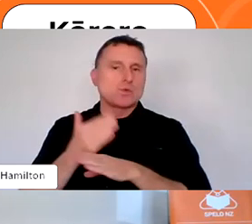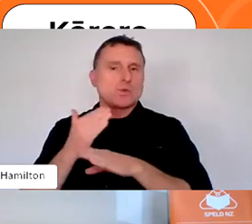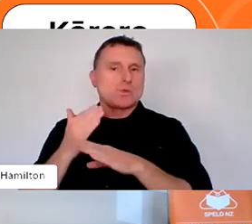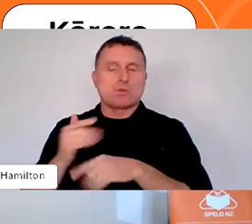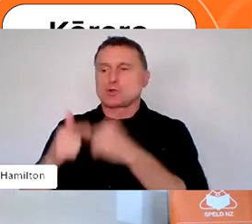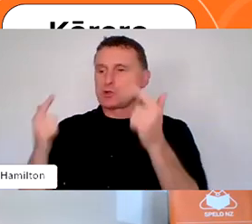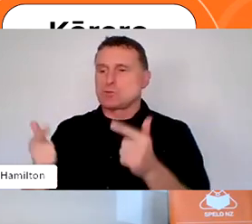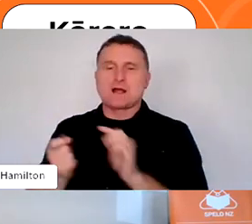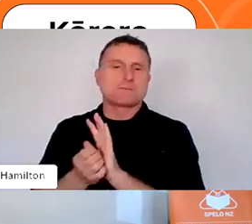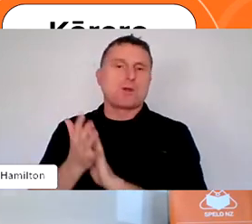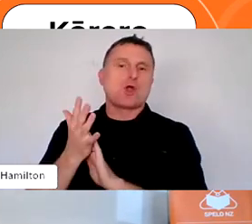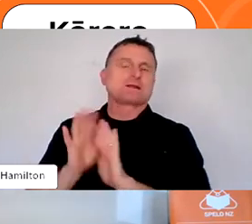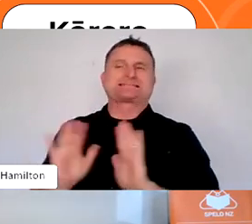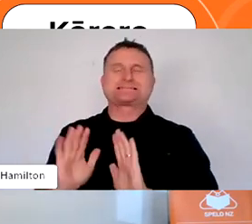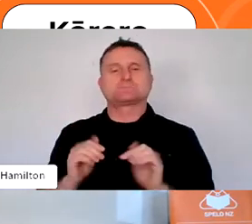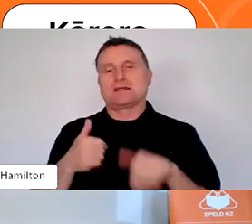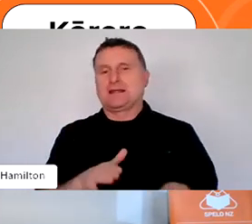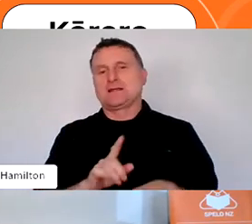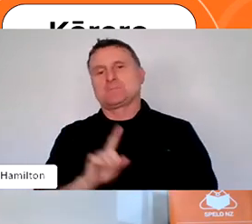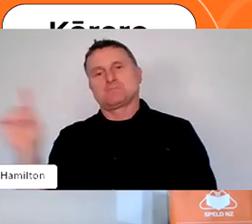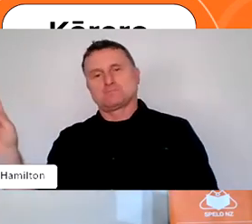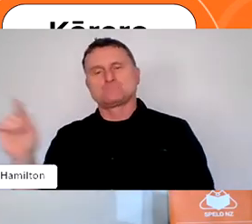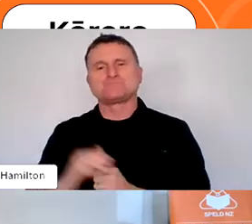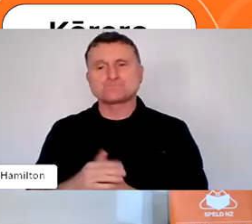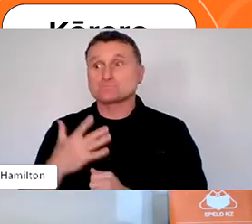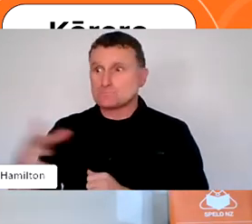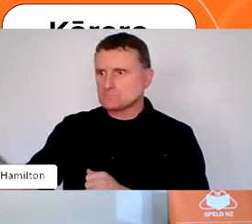also supporting them with understanding which strategies work for which